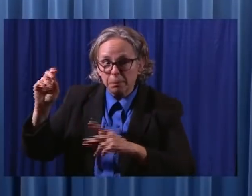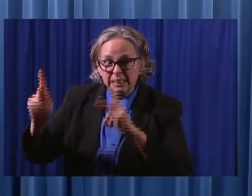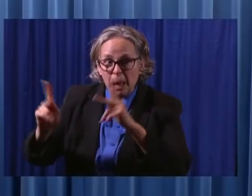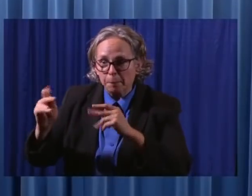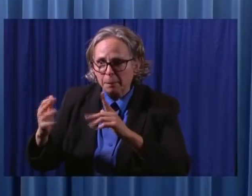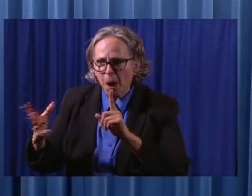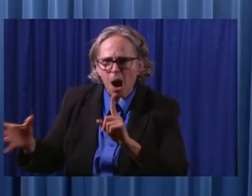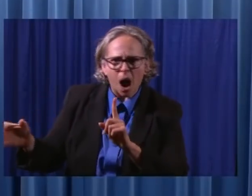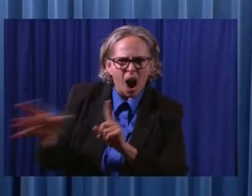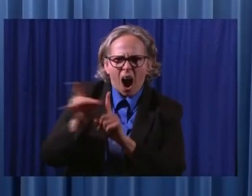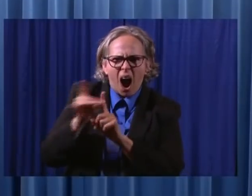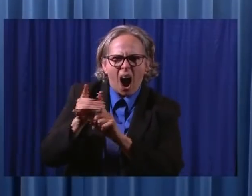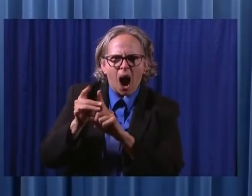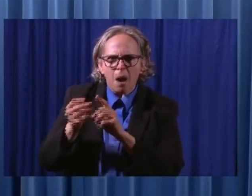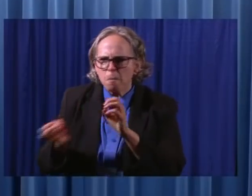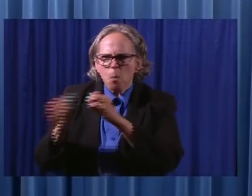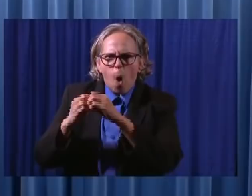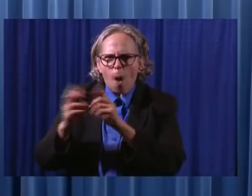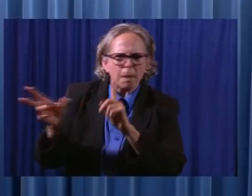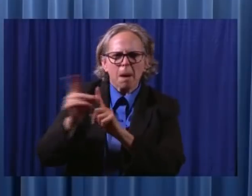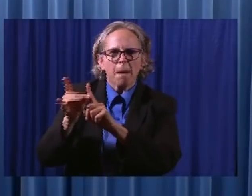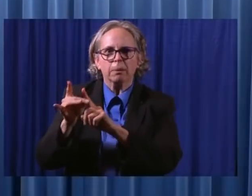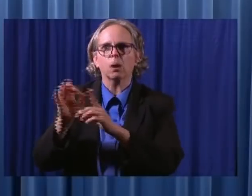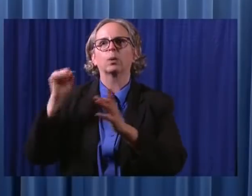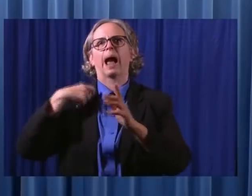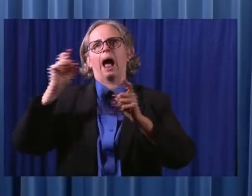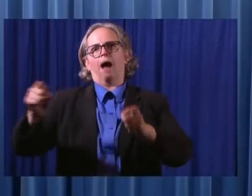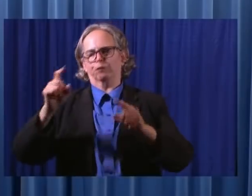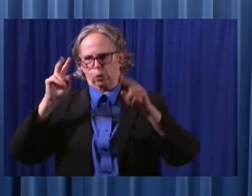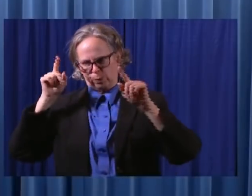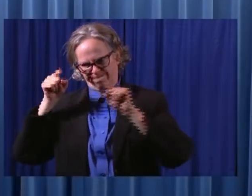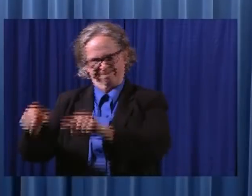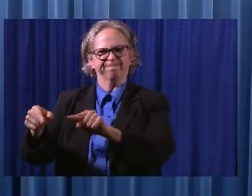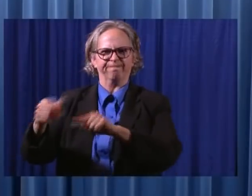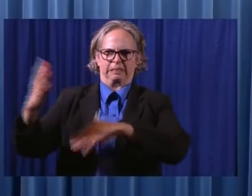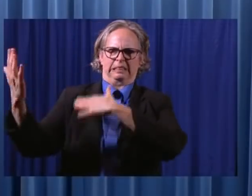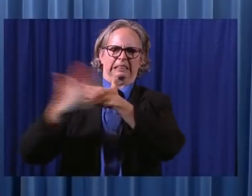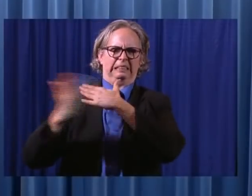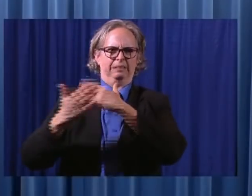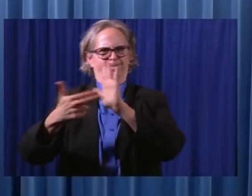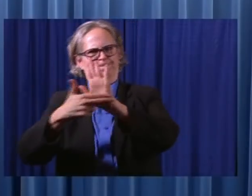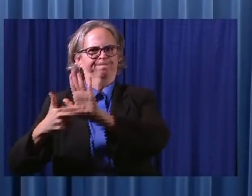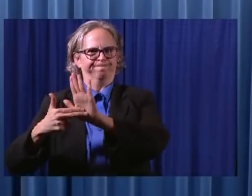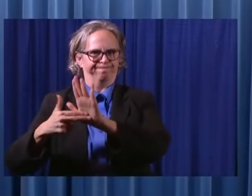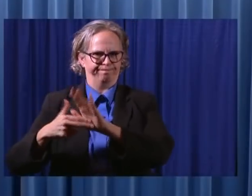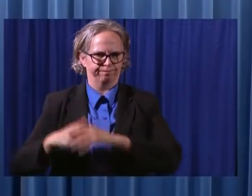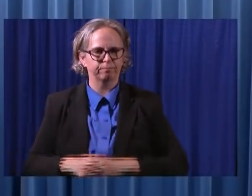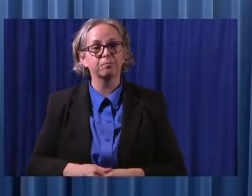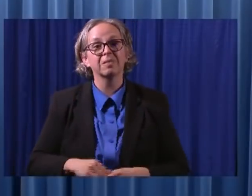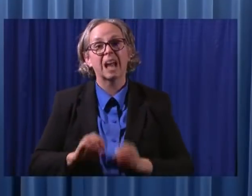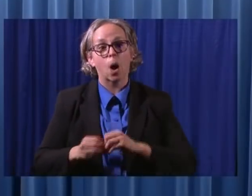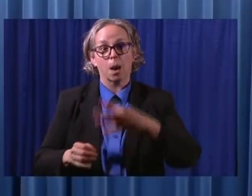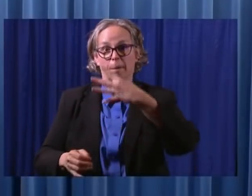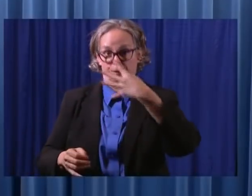NONCOGNITIVE SETTINGS DURING AT LEAST ONE OF THE PAST THREE WEEKS WILL TRIGGER A FLAG ON THE INDICATOR.